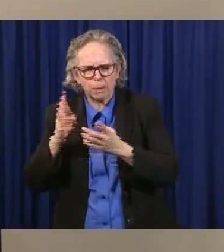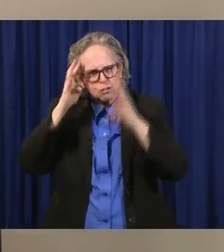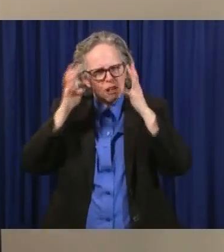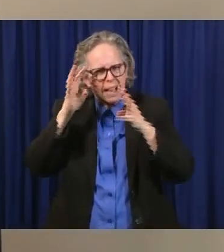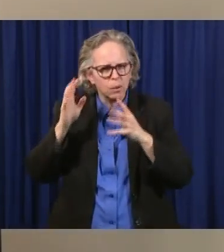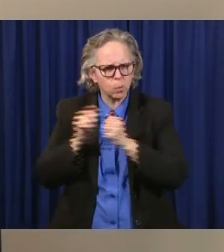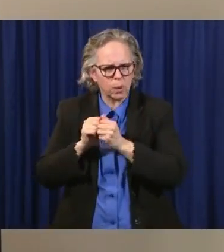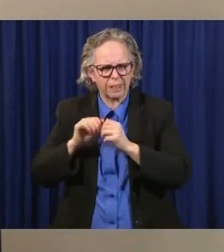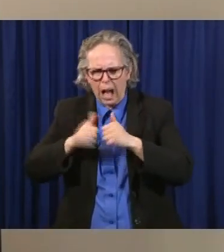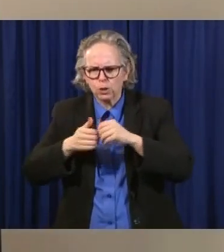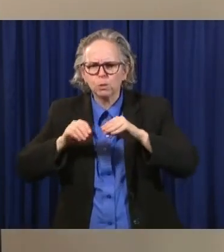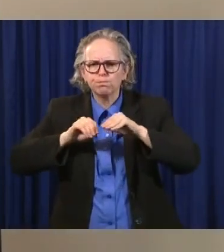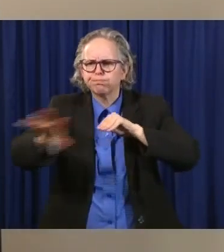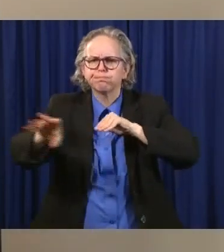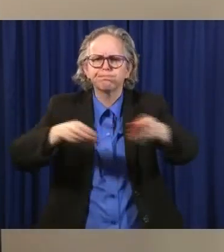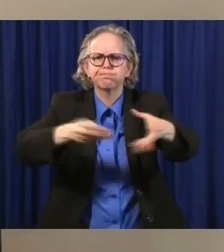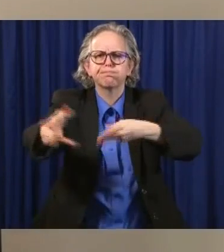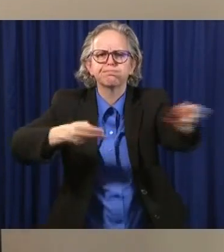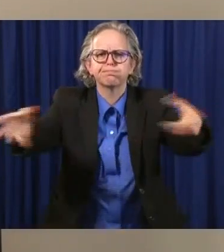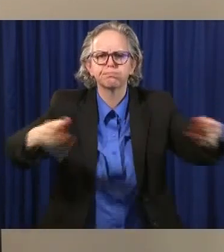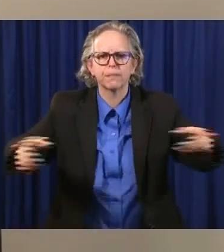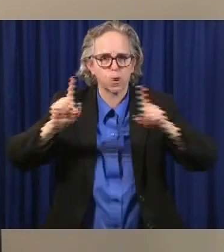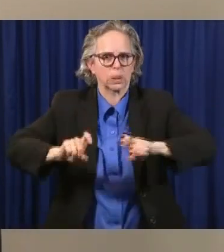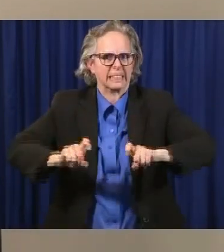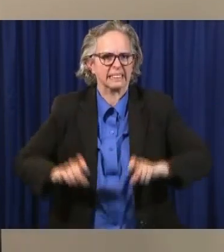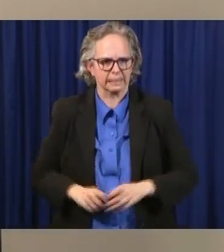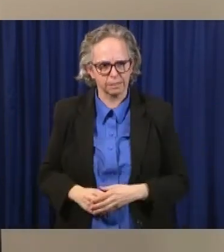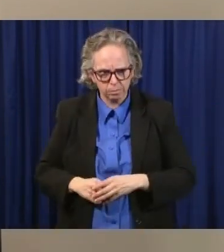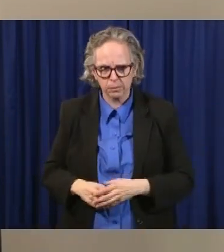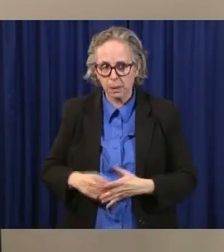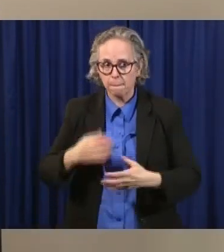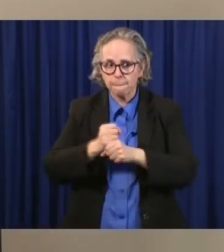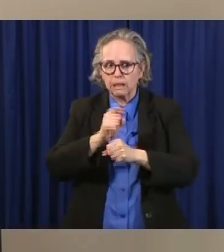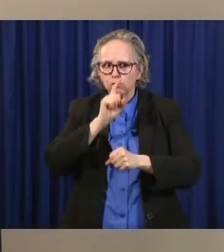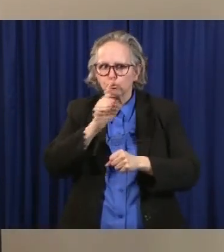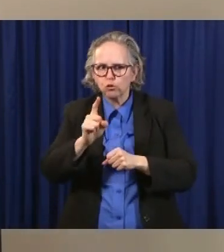TESTING. OUR LOCAL HEALTH DEPARTMENTS AT THE GOVERNOR MENTIONED GET